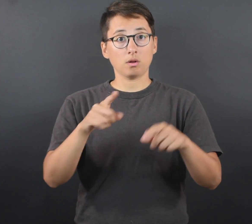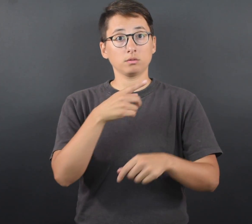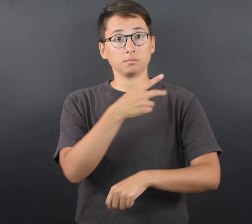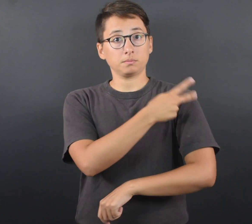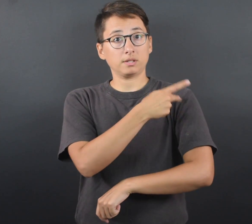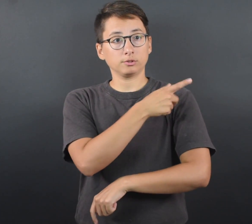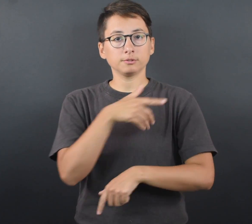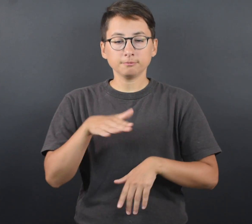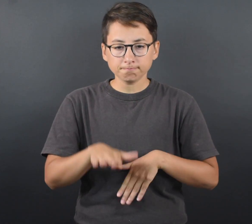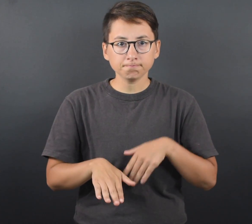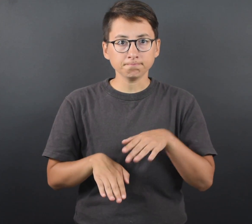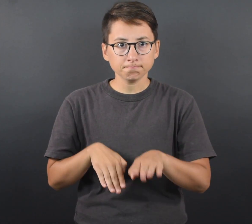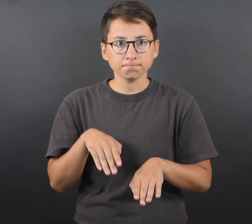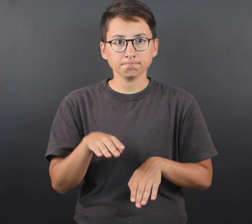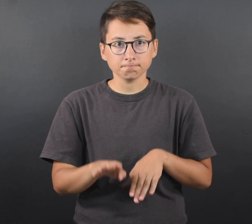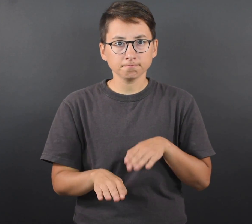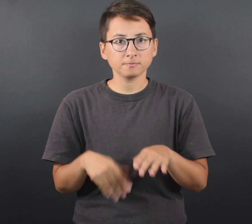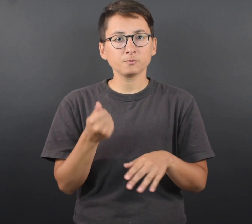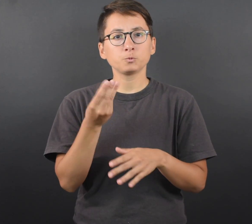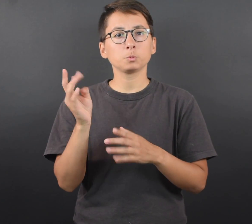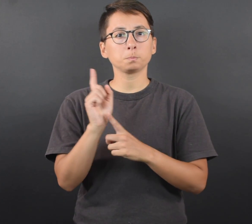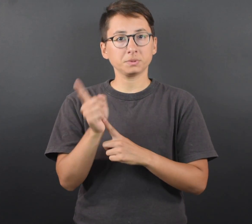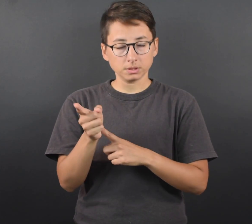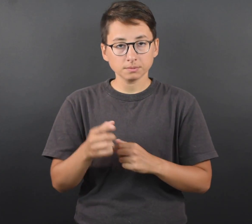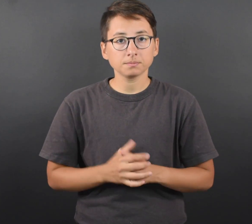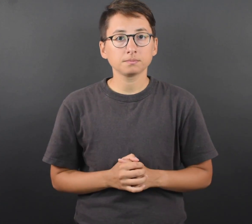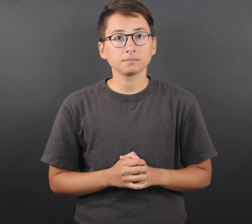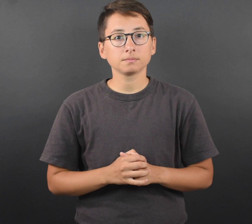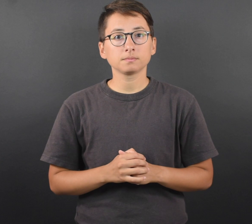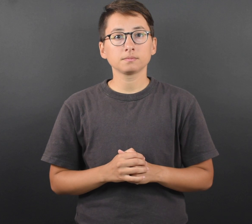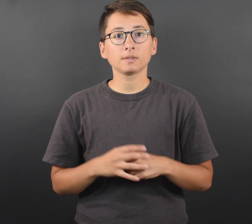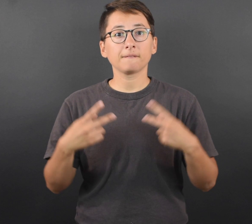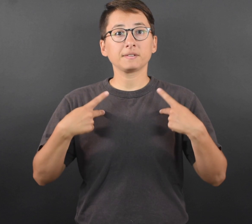Over the course of several minutes, physical therapist Cassandra Anderson